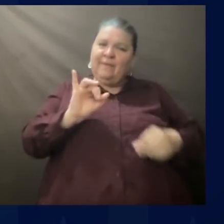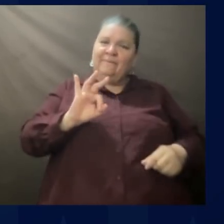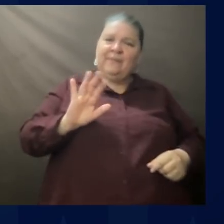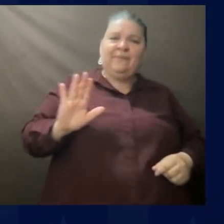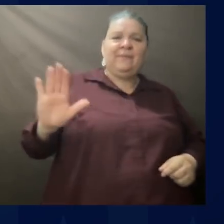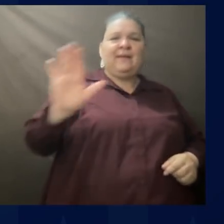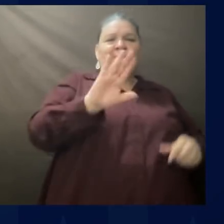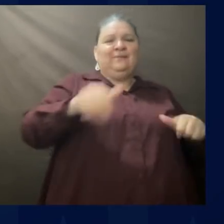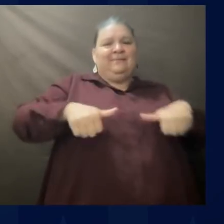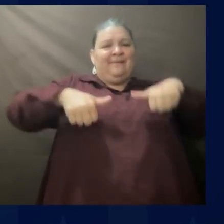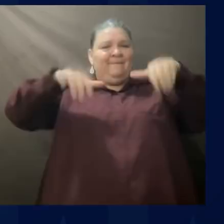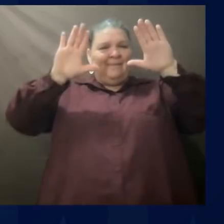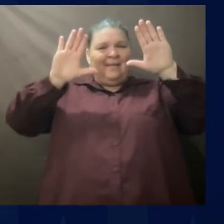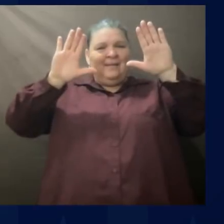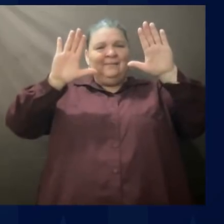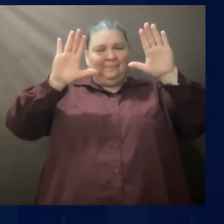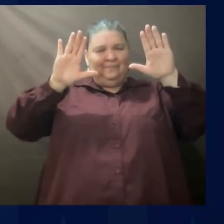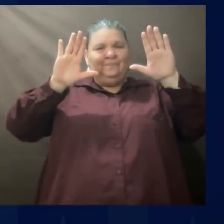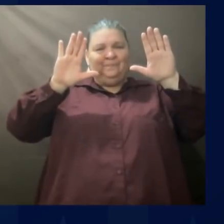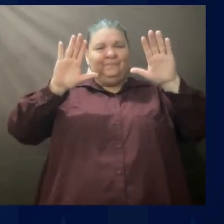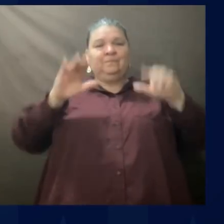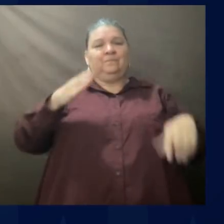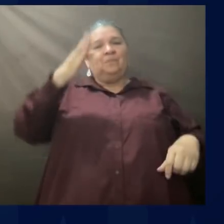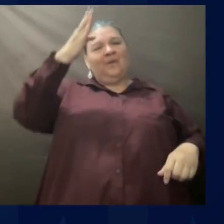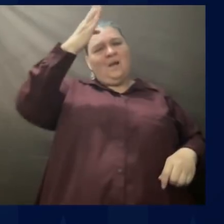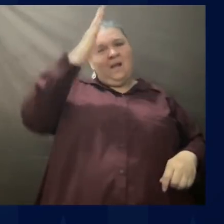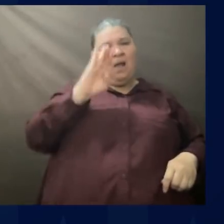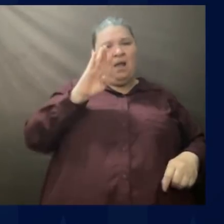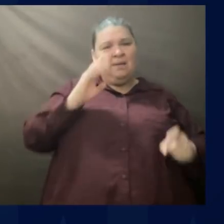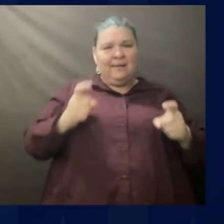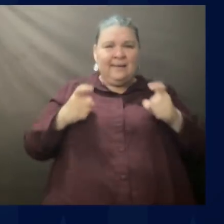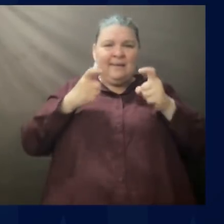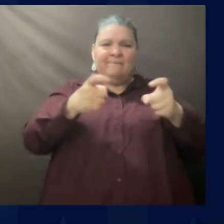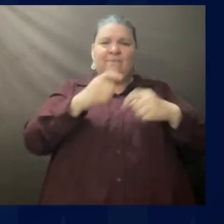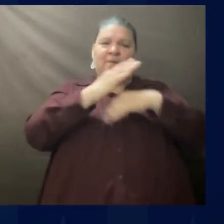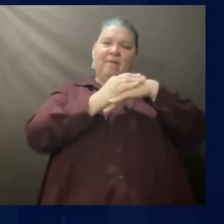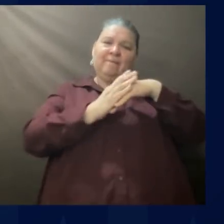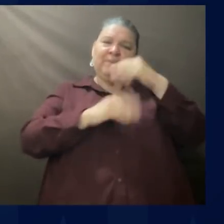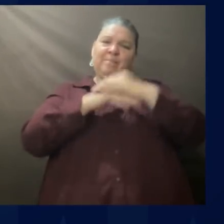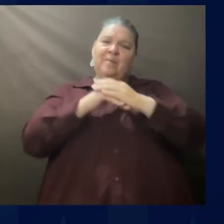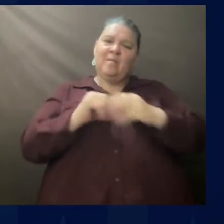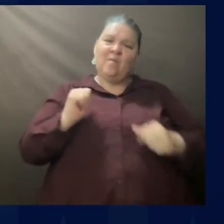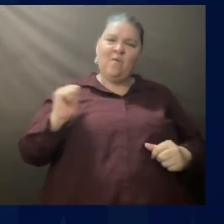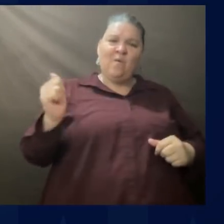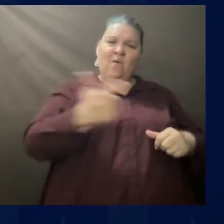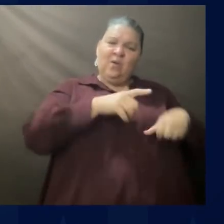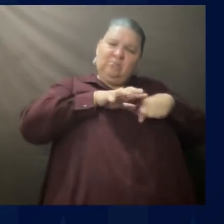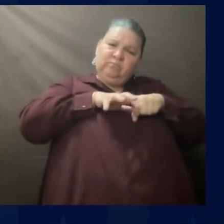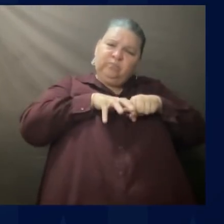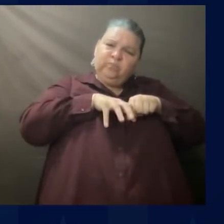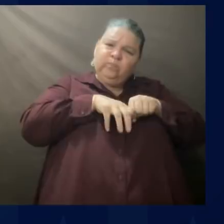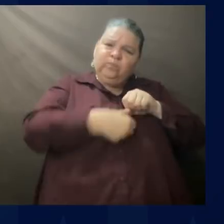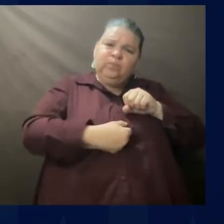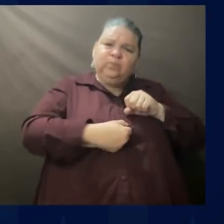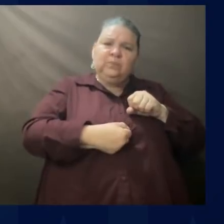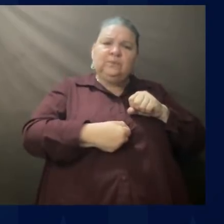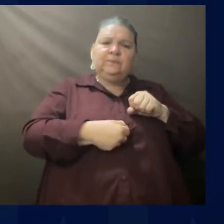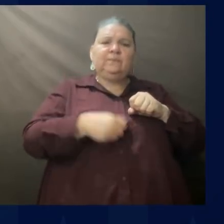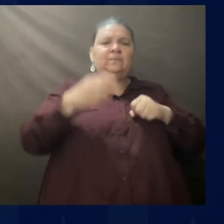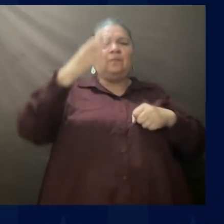May God bring comfort to all those who mourn. May God bless our Gold Star families and survivors.